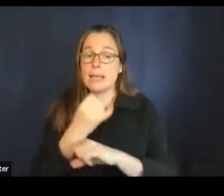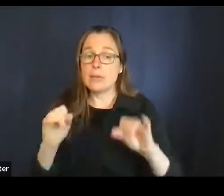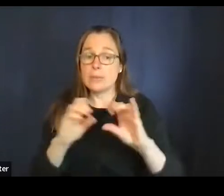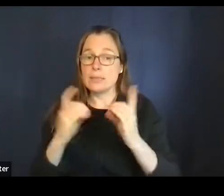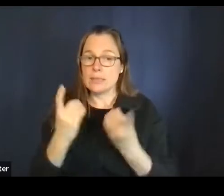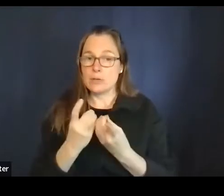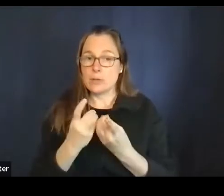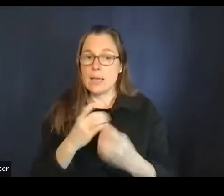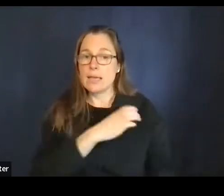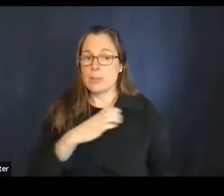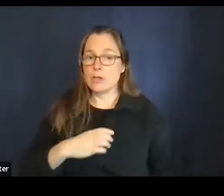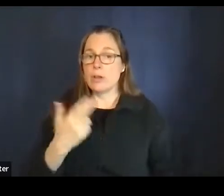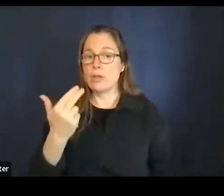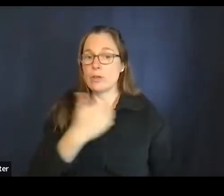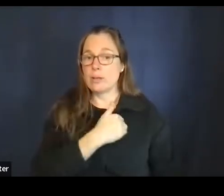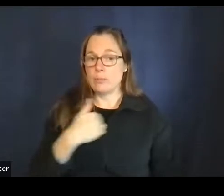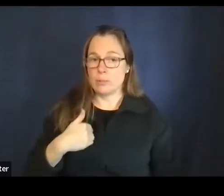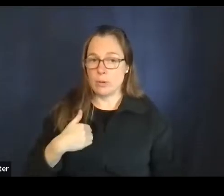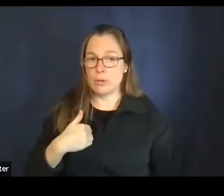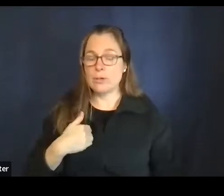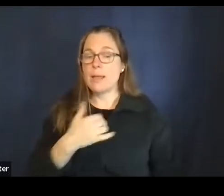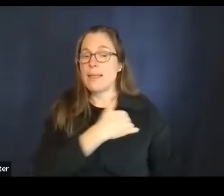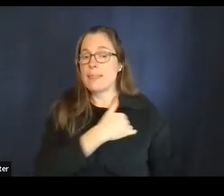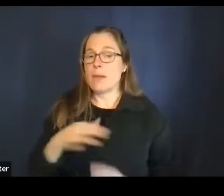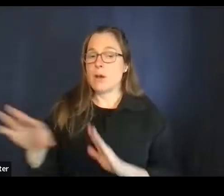13 members appointed by the mayor, approved by the council.